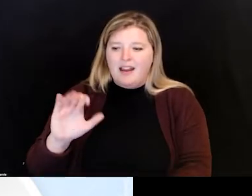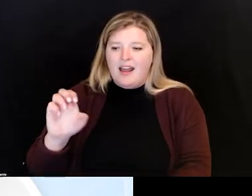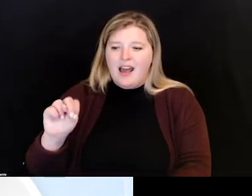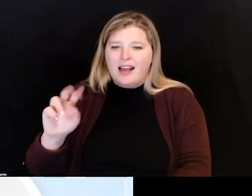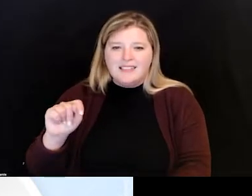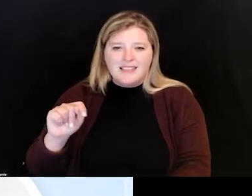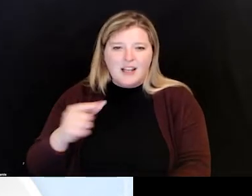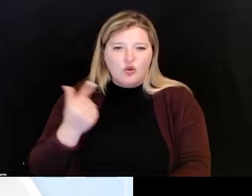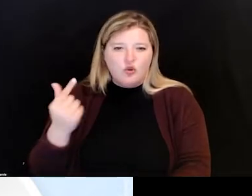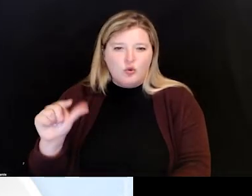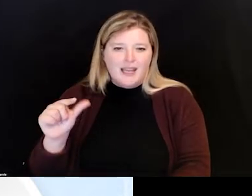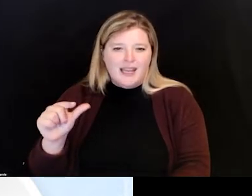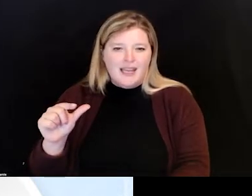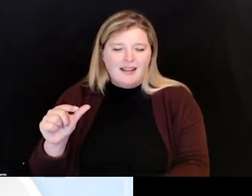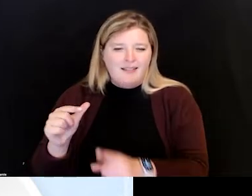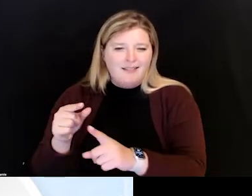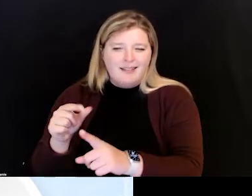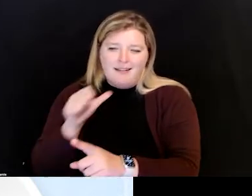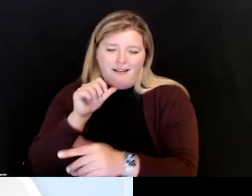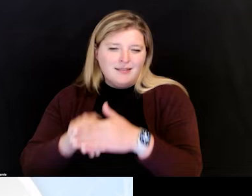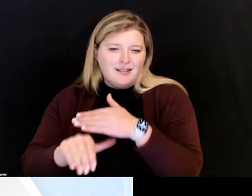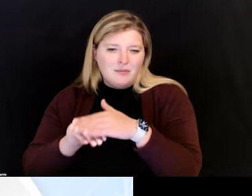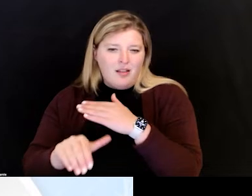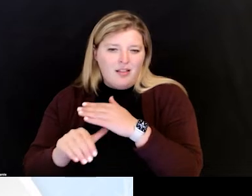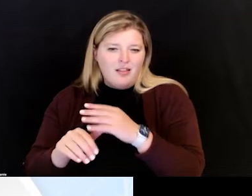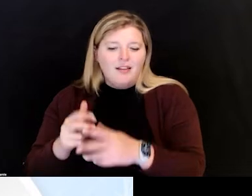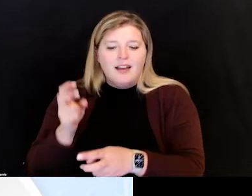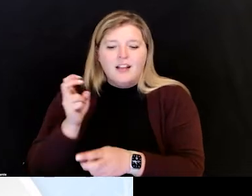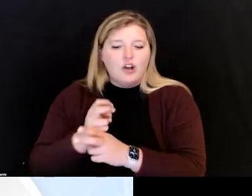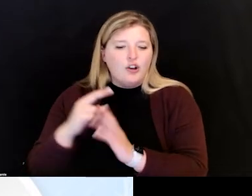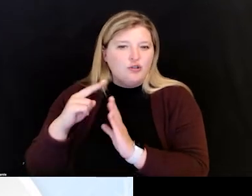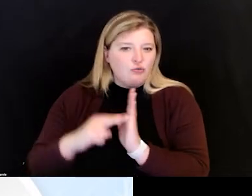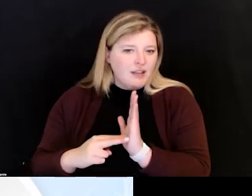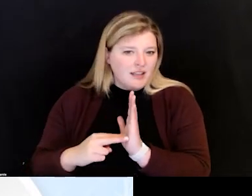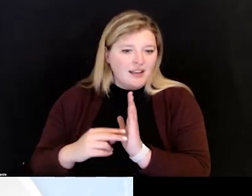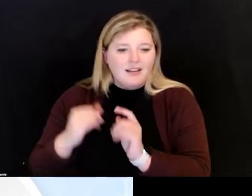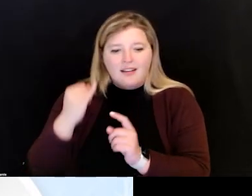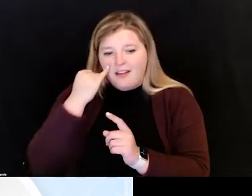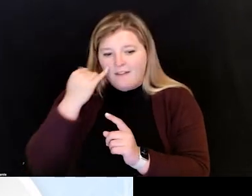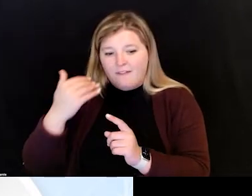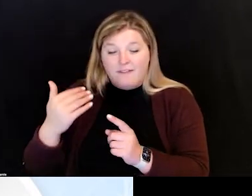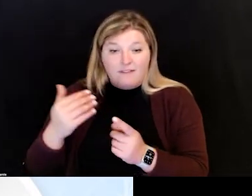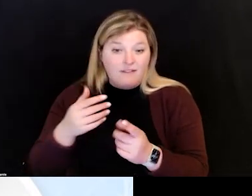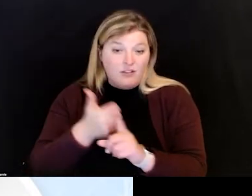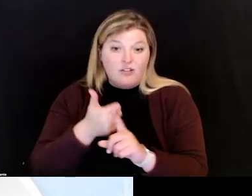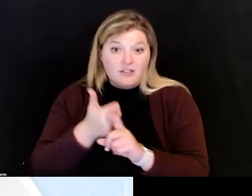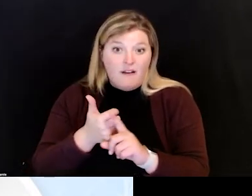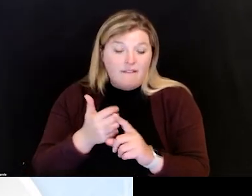It is not accessible. It's very hard to read even if you have your full range of vision.